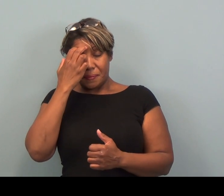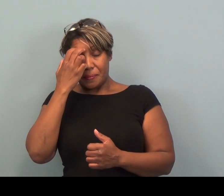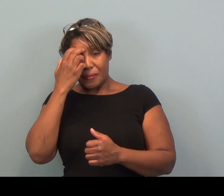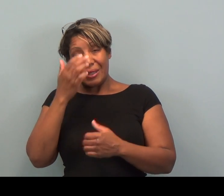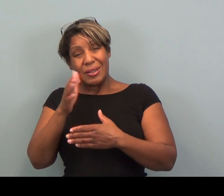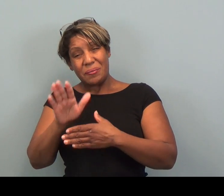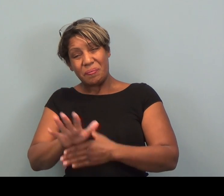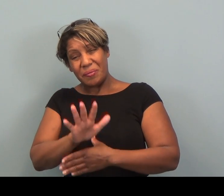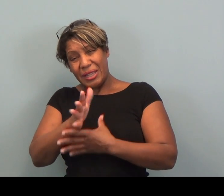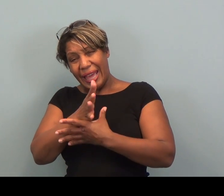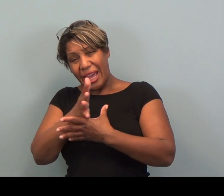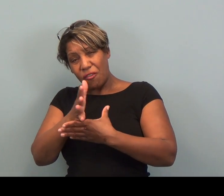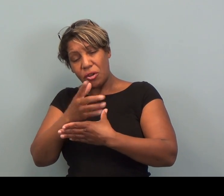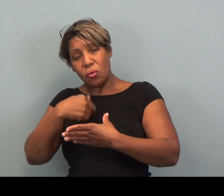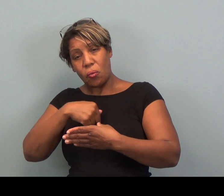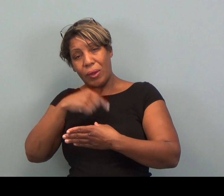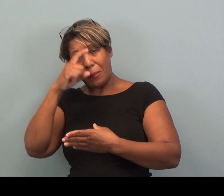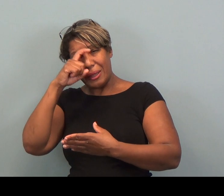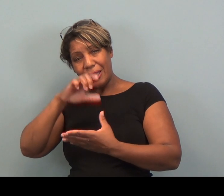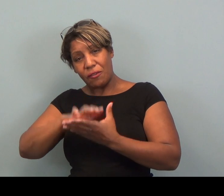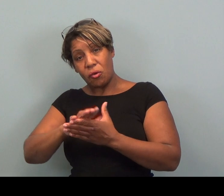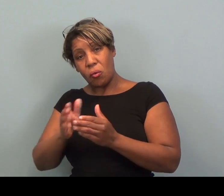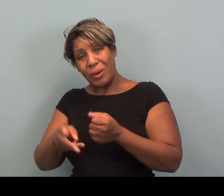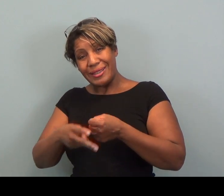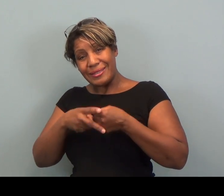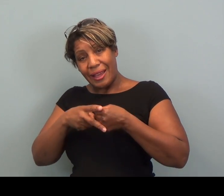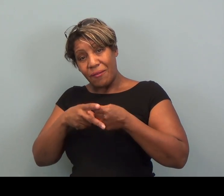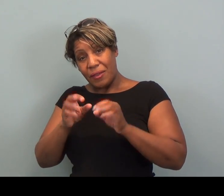On average, we believe that we save families and individuals